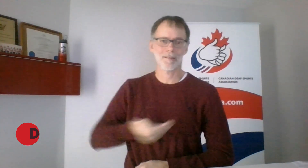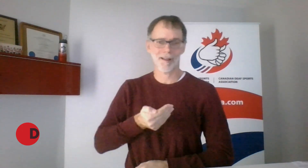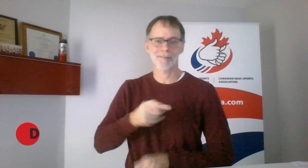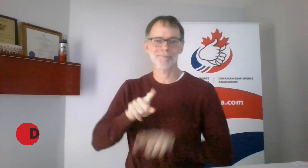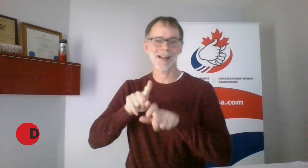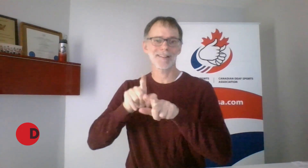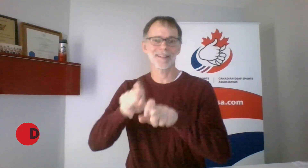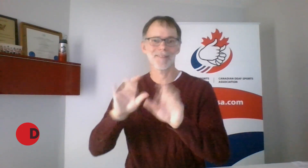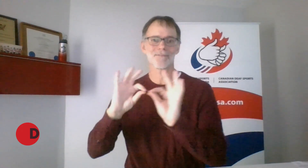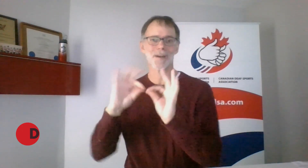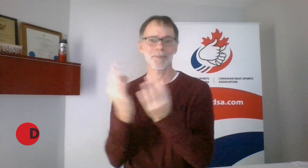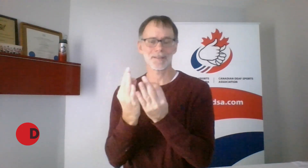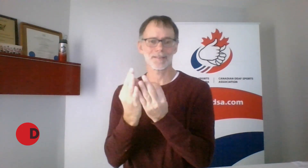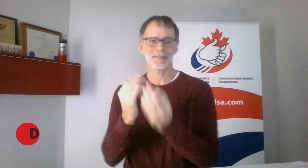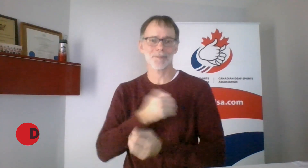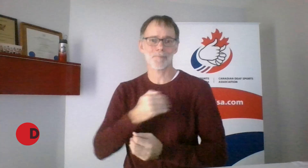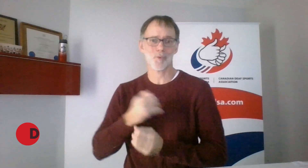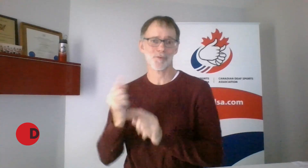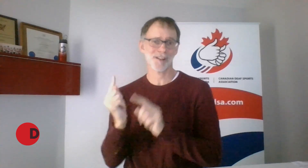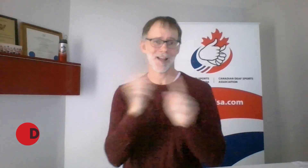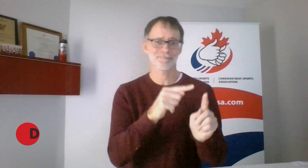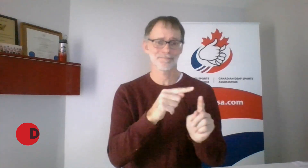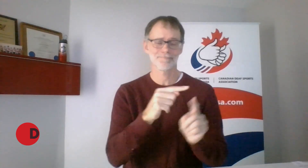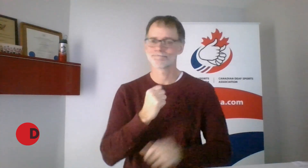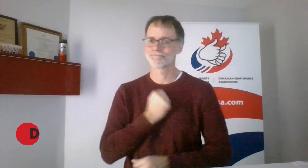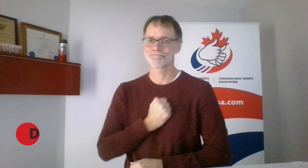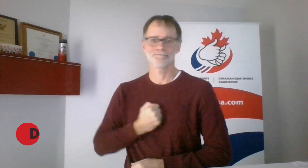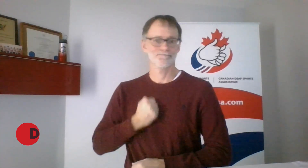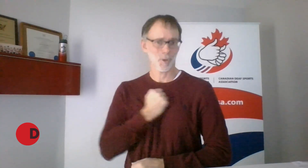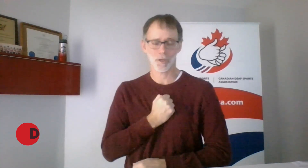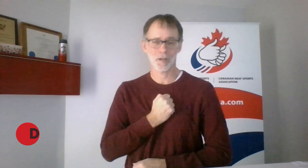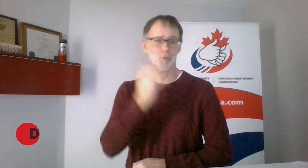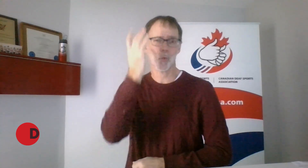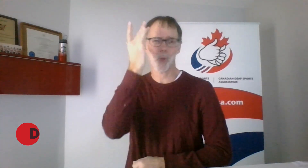families of athletes in attendance. I’m sorry.